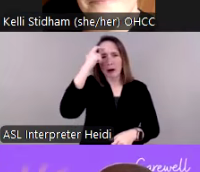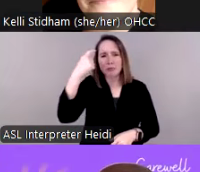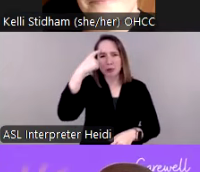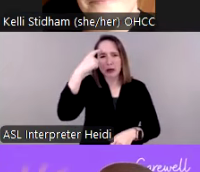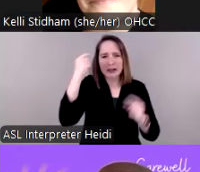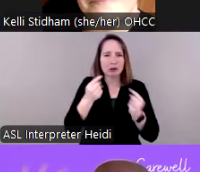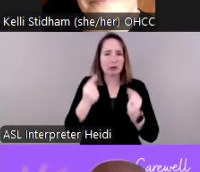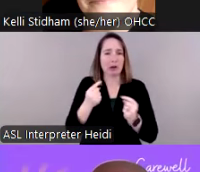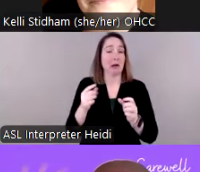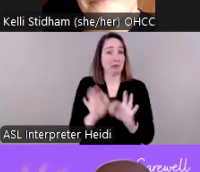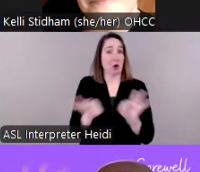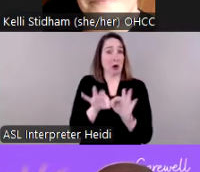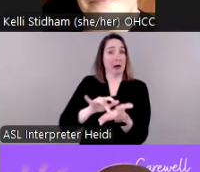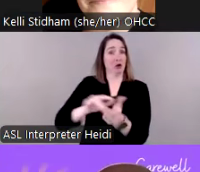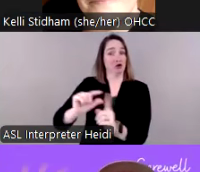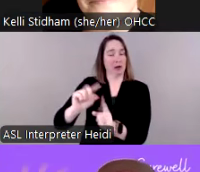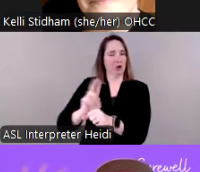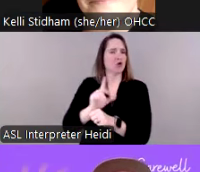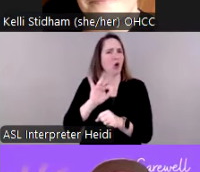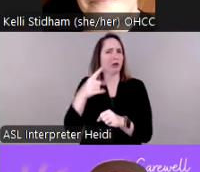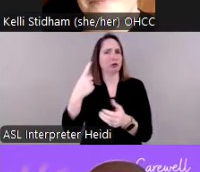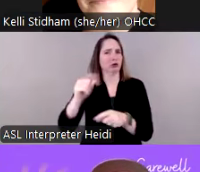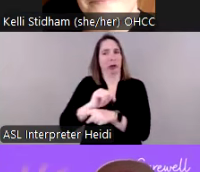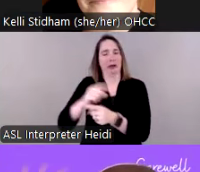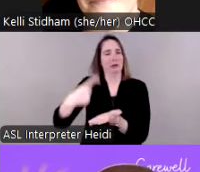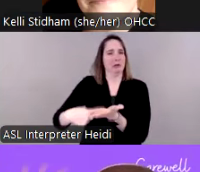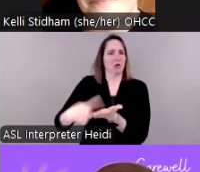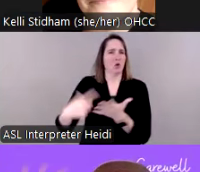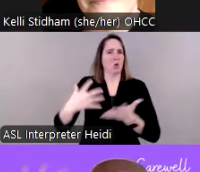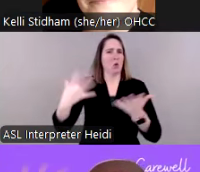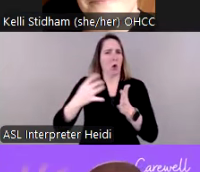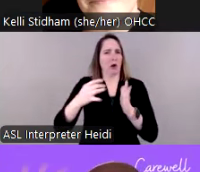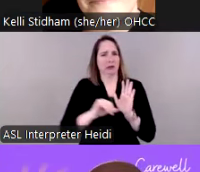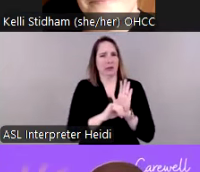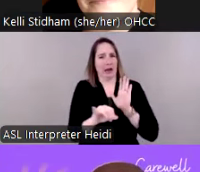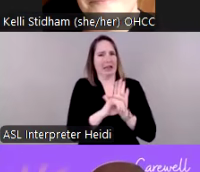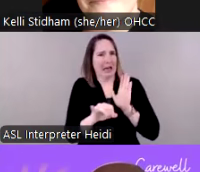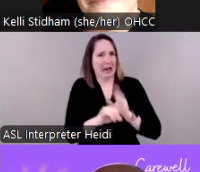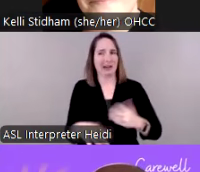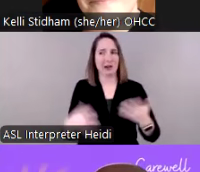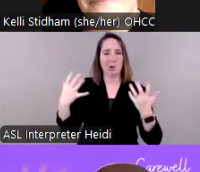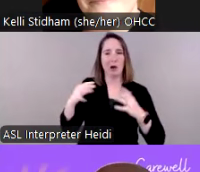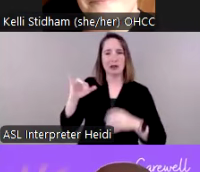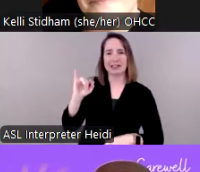used, or even take trainings to discuss what is an identity, what is